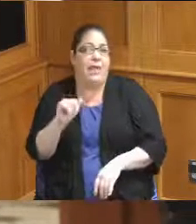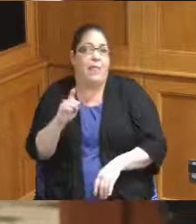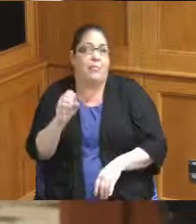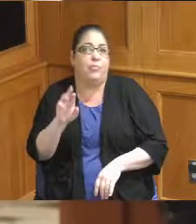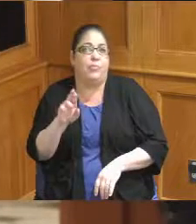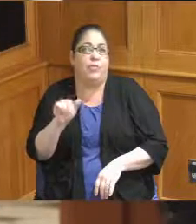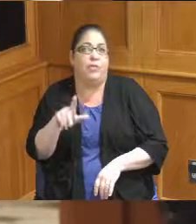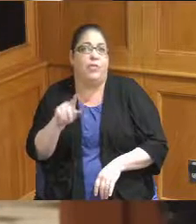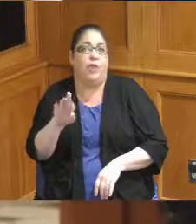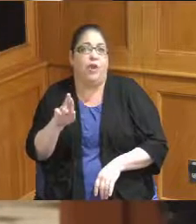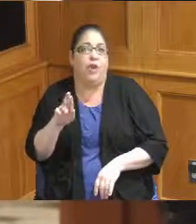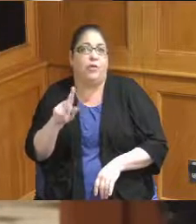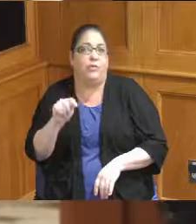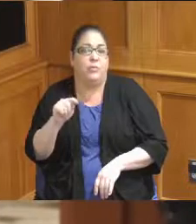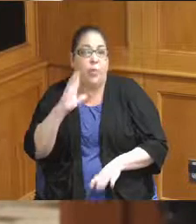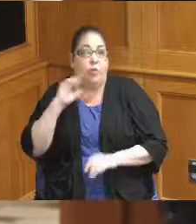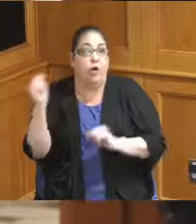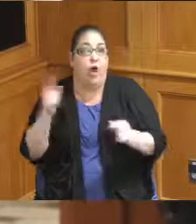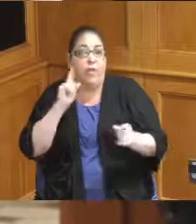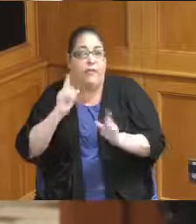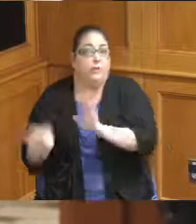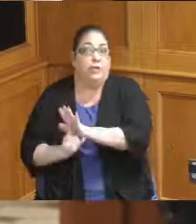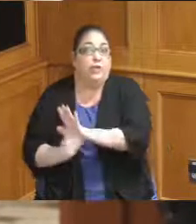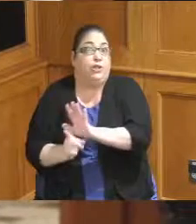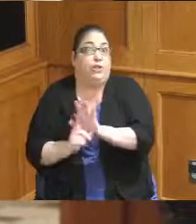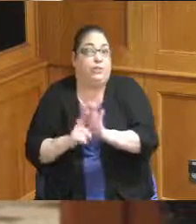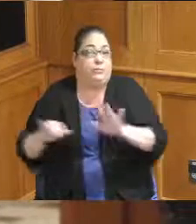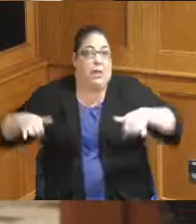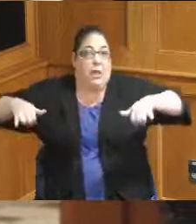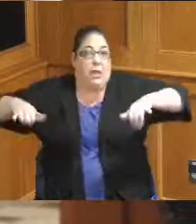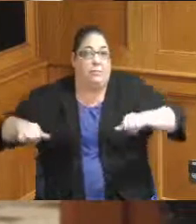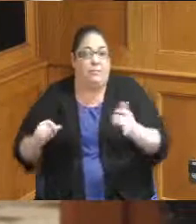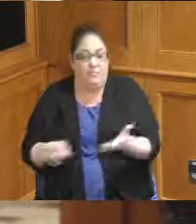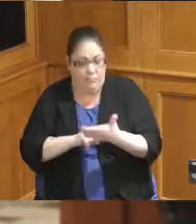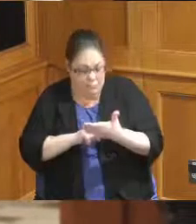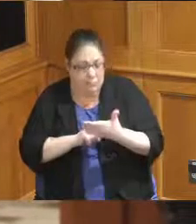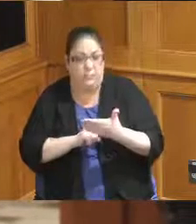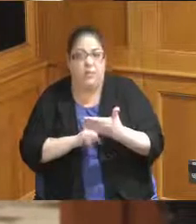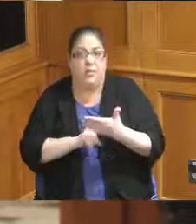a an actual outage that was an extended period of time we would do that type of alert to provide an